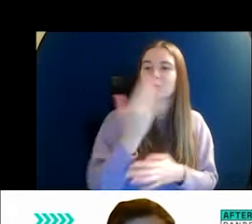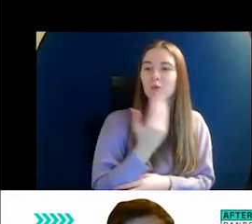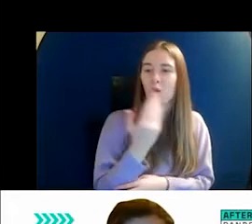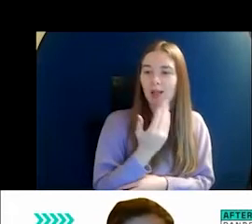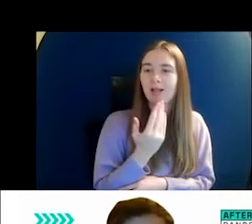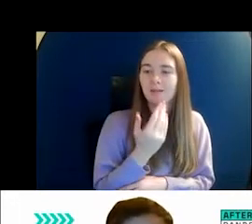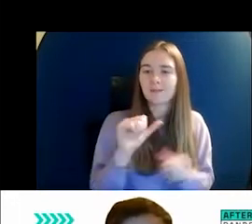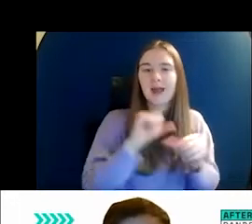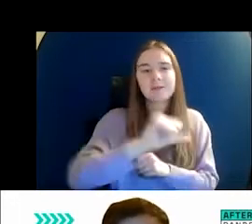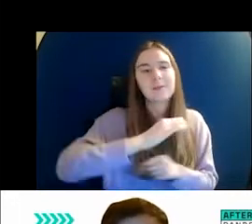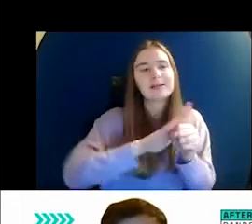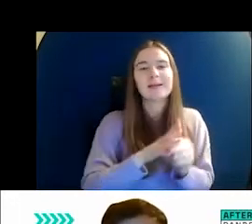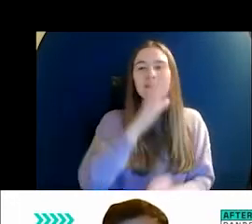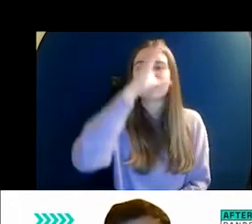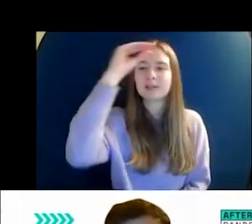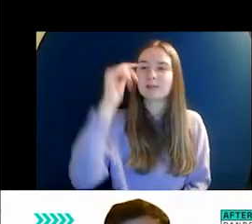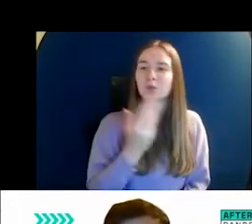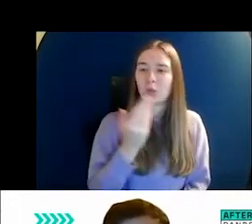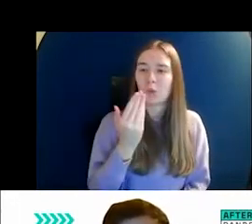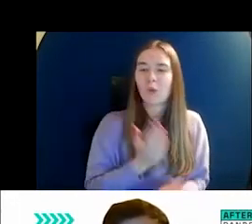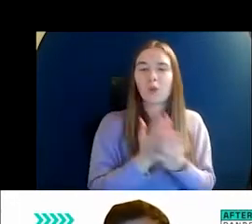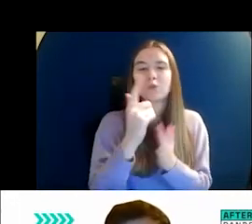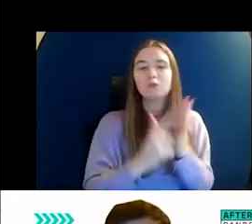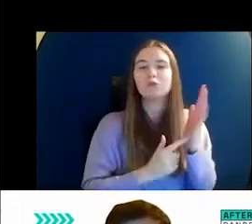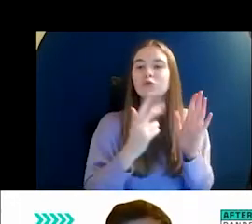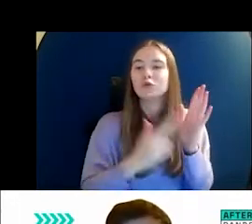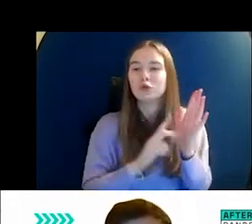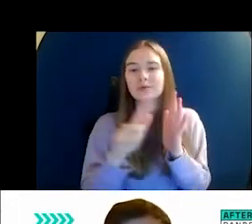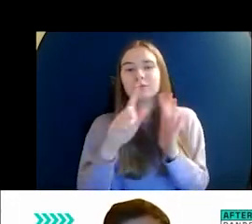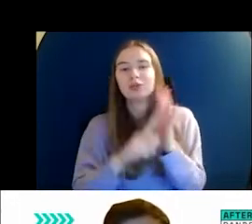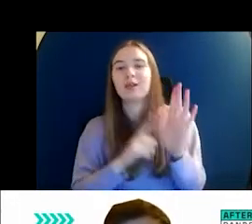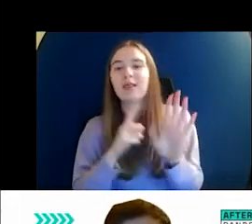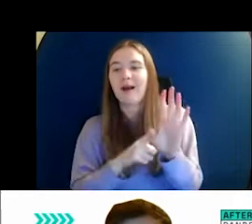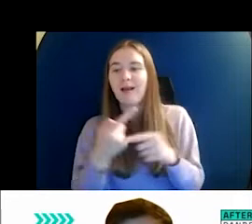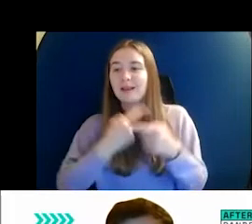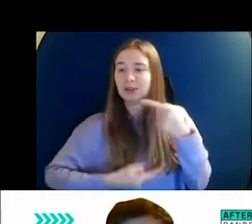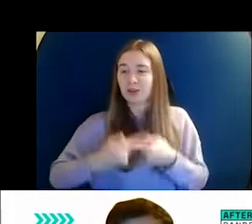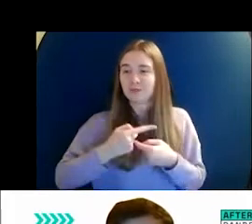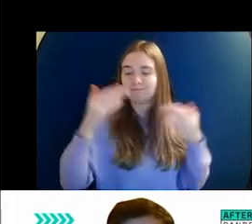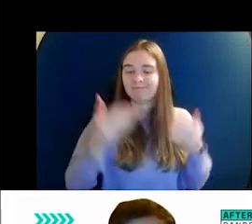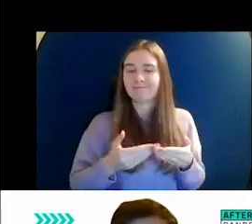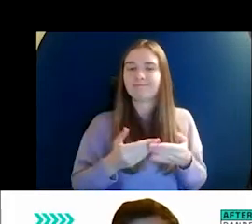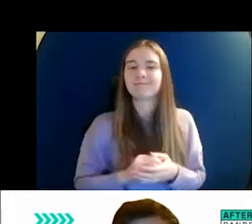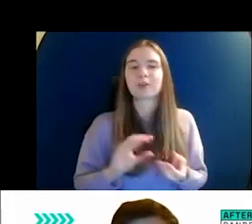And that took place over June and July last year, and what we put together was six different